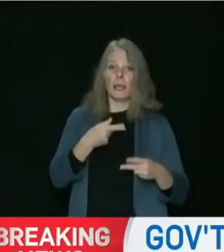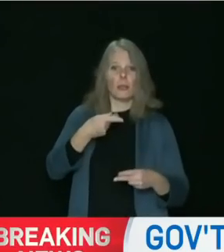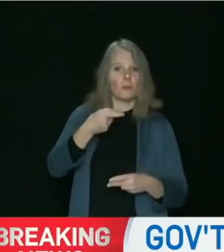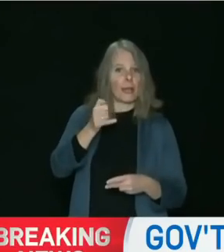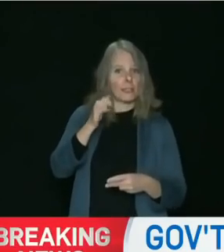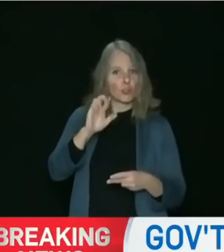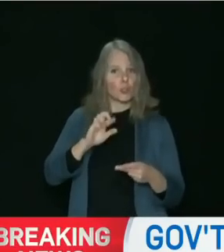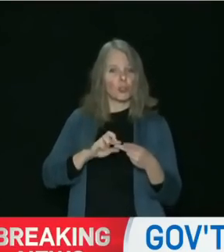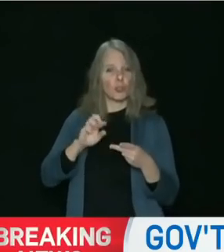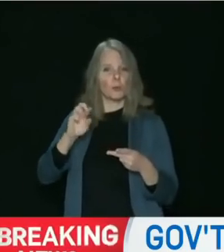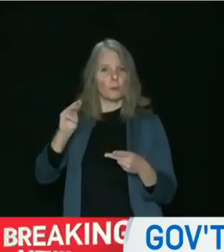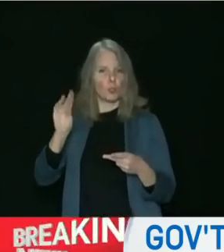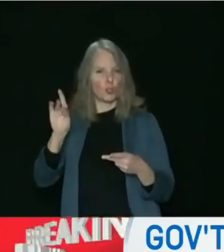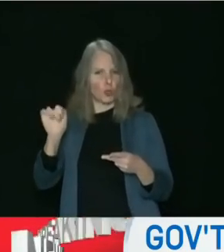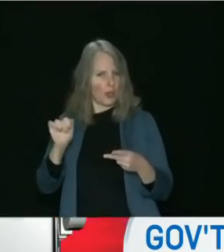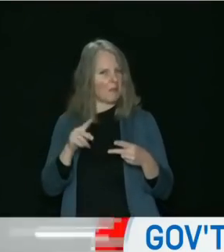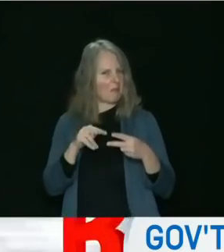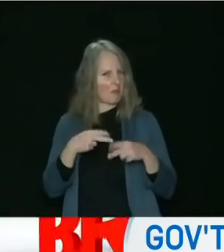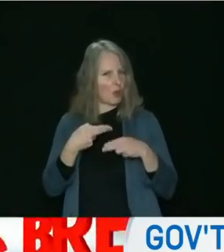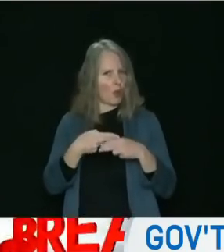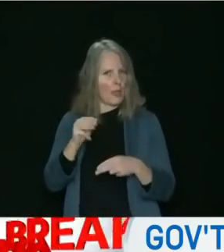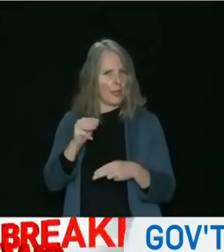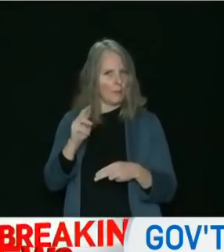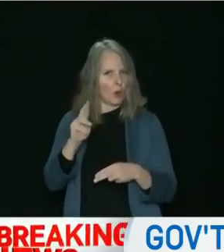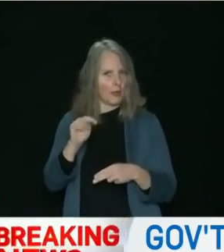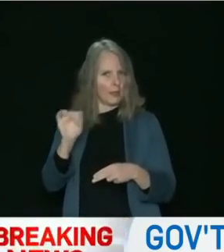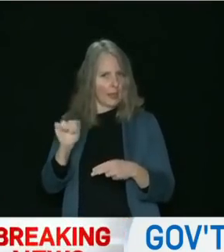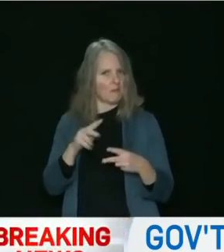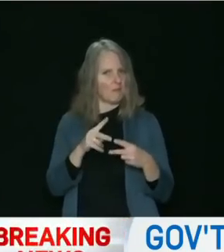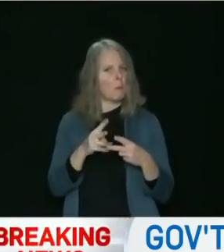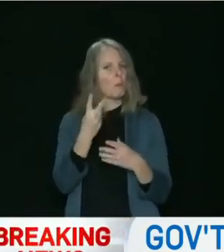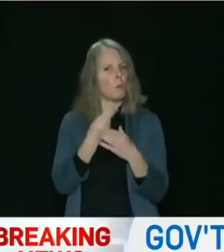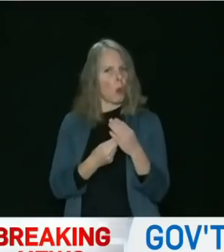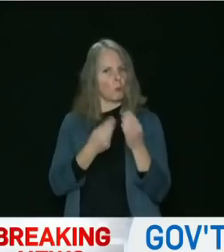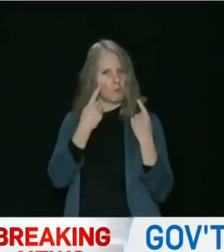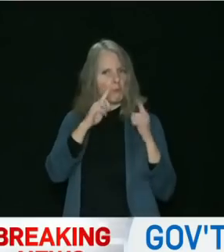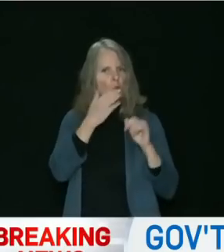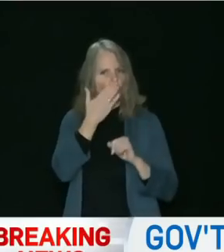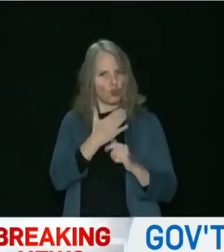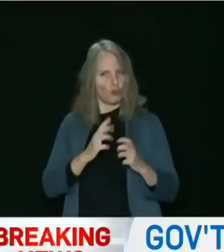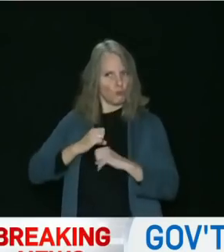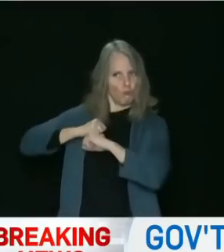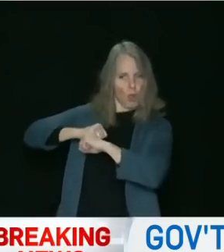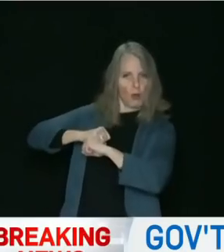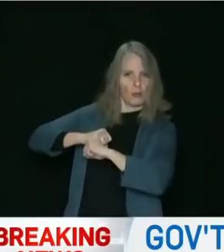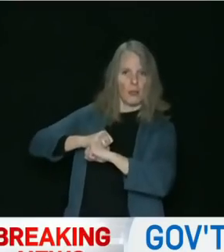WITH COVID-19 VACCINE VACCINES